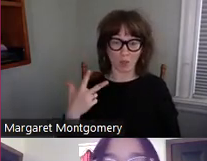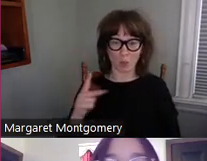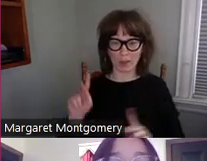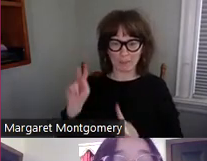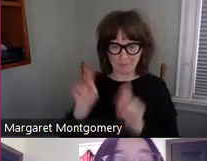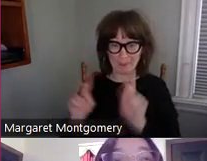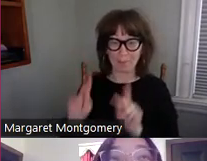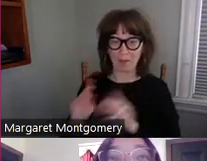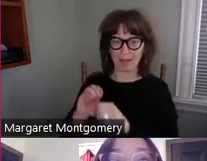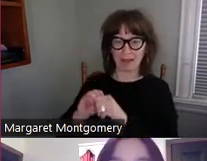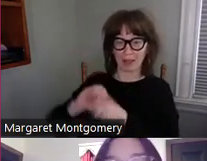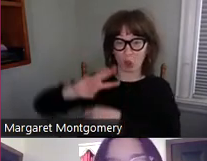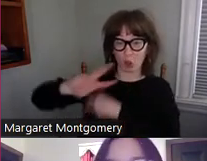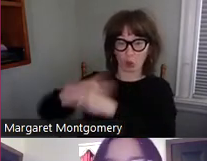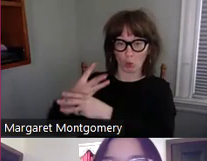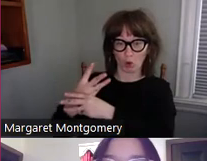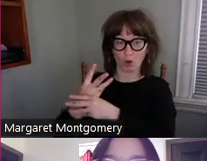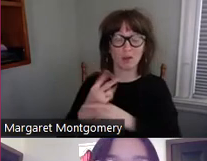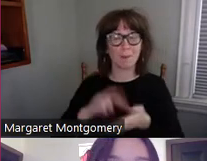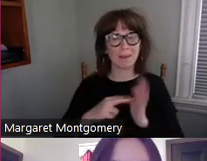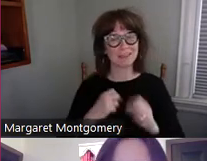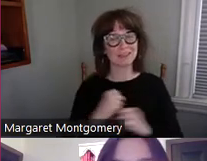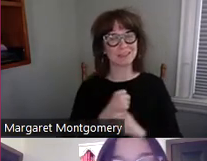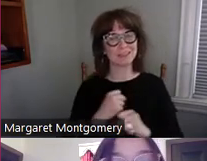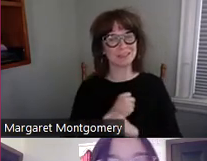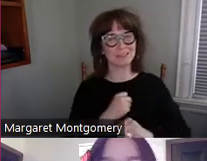in the world. 12:13:05 It is statistically very likely that